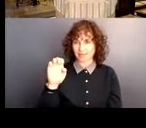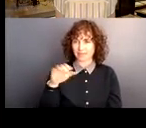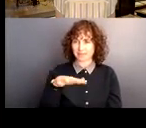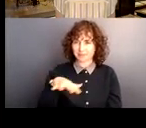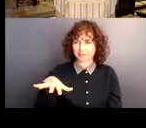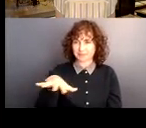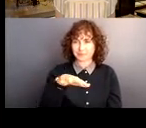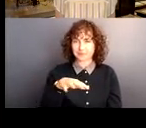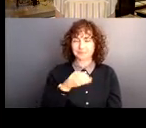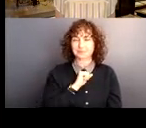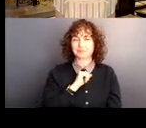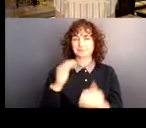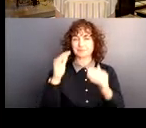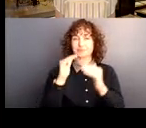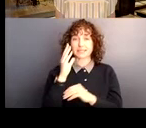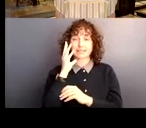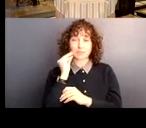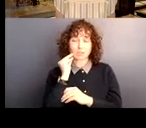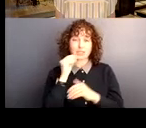experiential, accessible versus inaccessible,